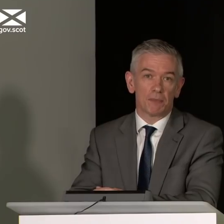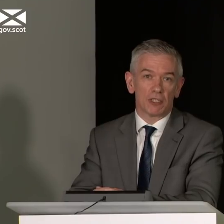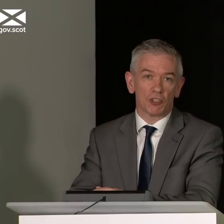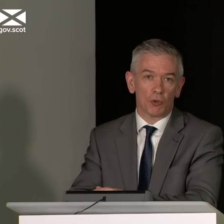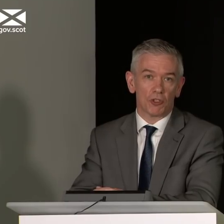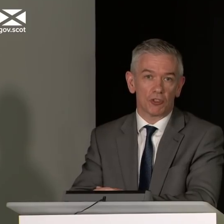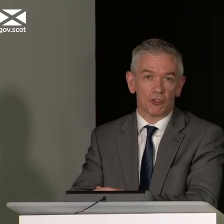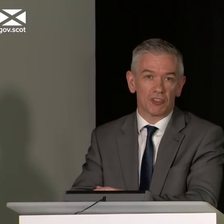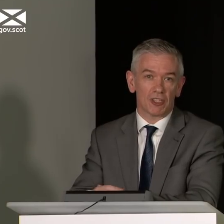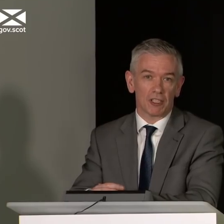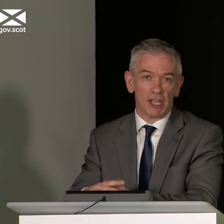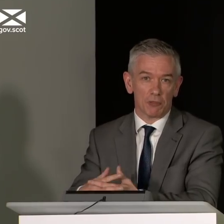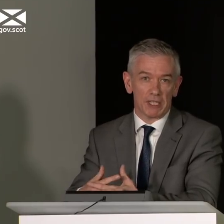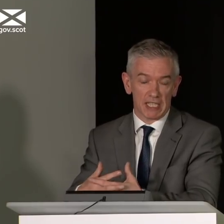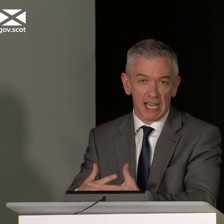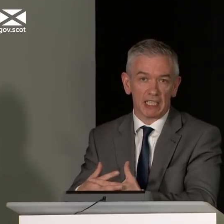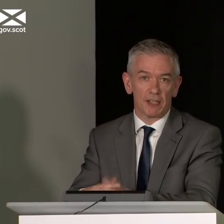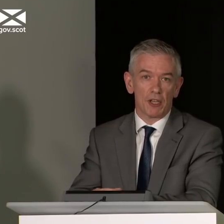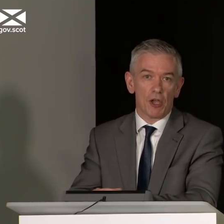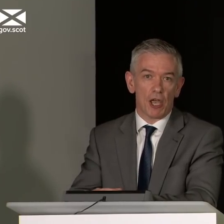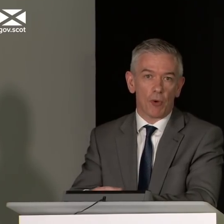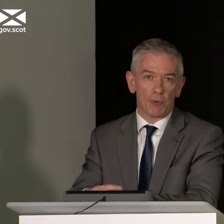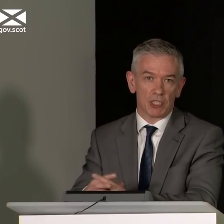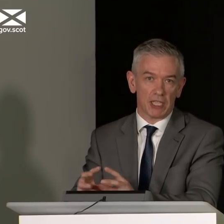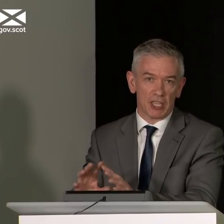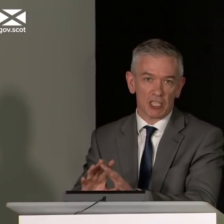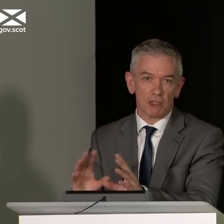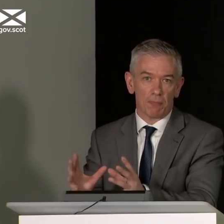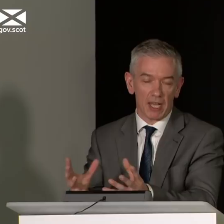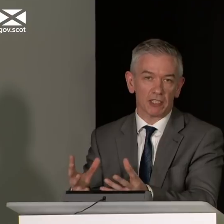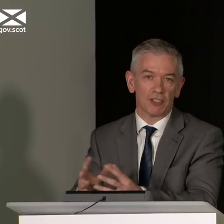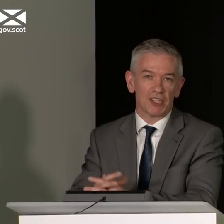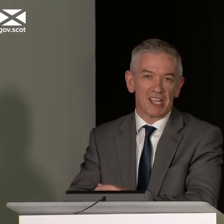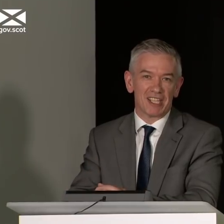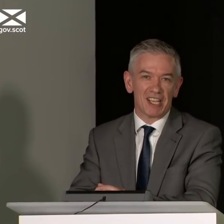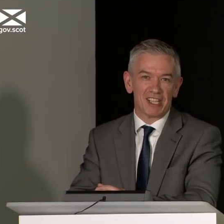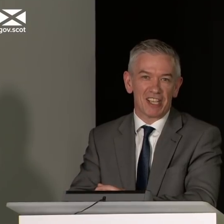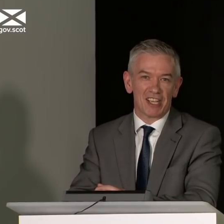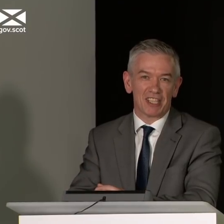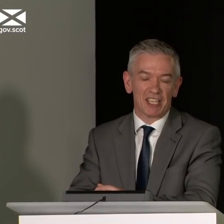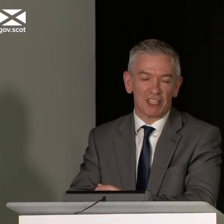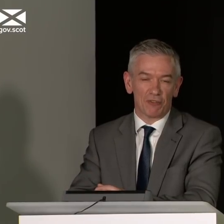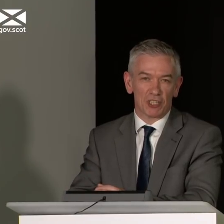to be in touch with you to try to explain exactly why we are seeing this pattern in the data you have described.